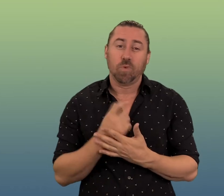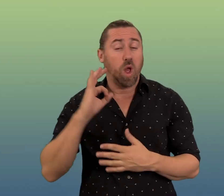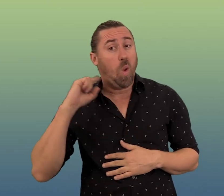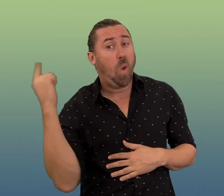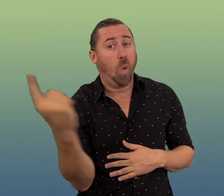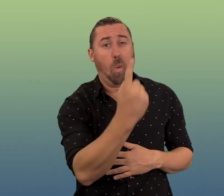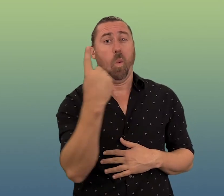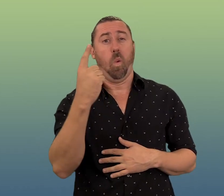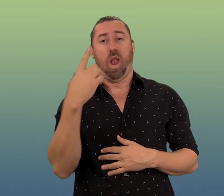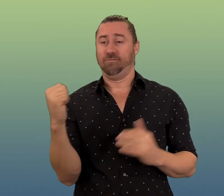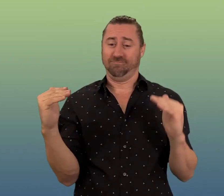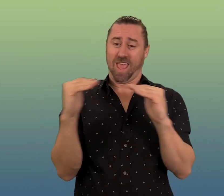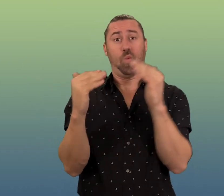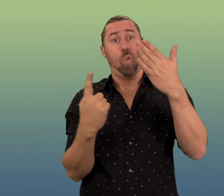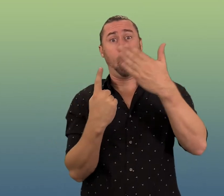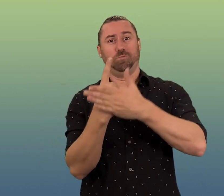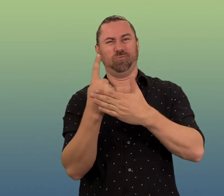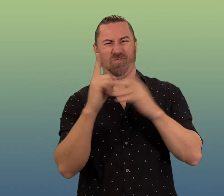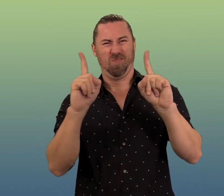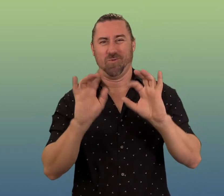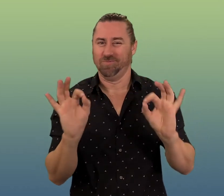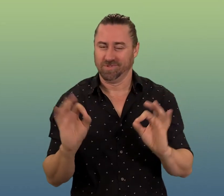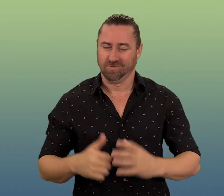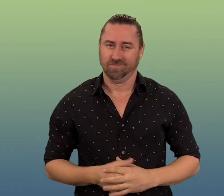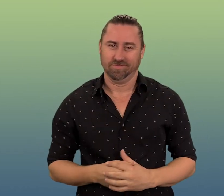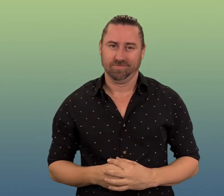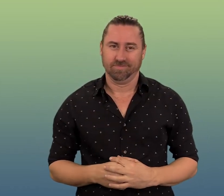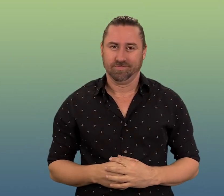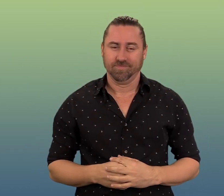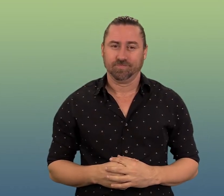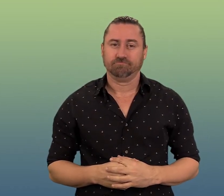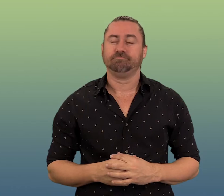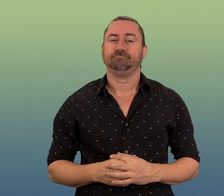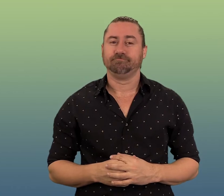and not everyone currently has the same opportunities in using the transport system.